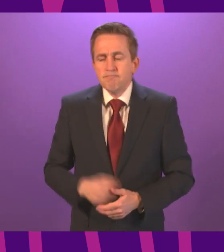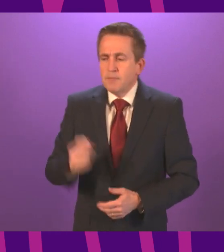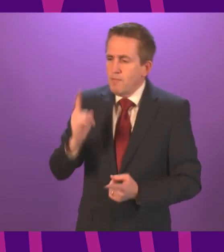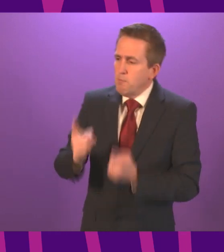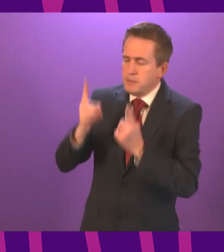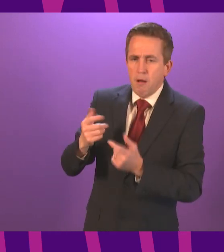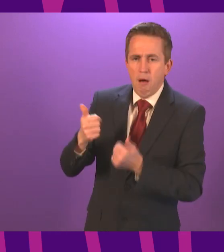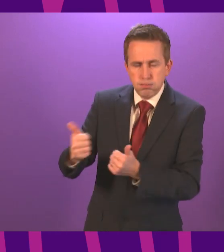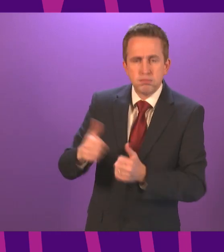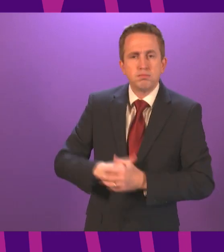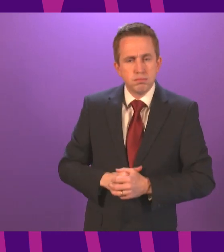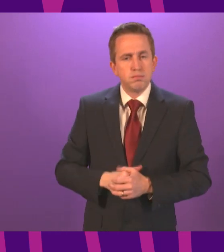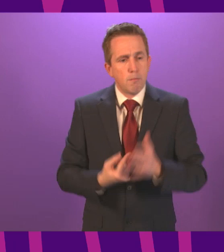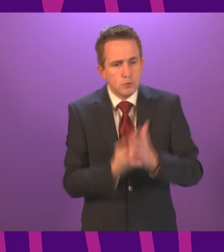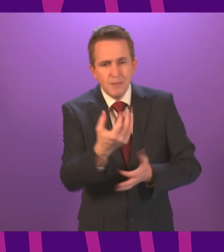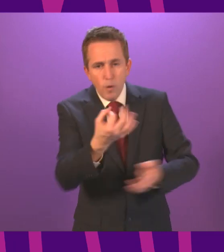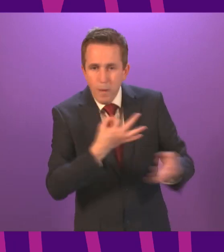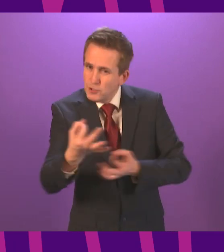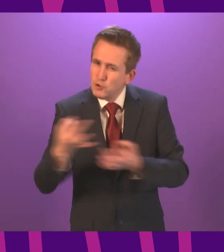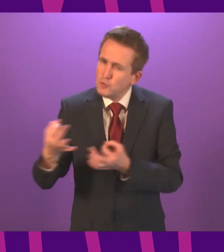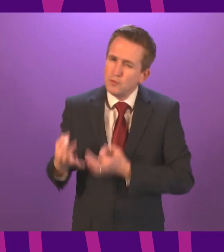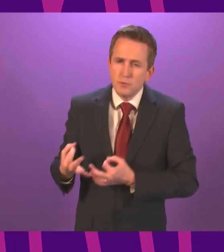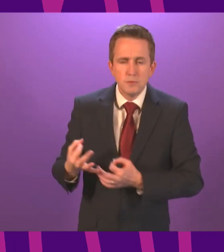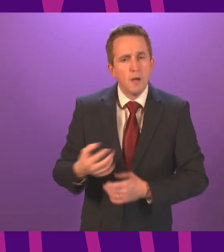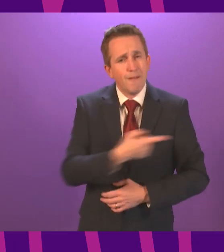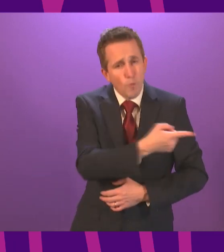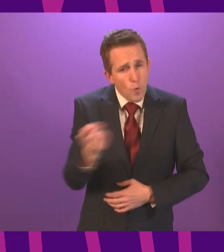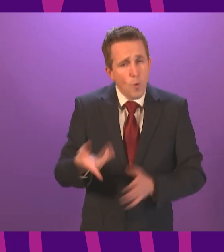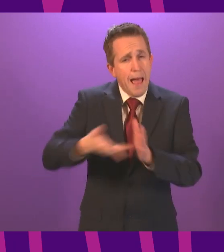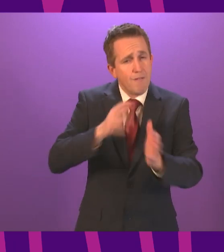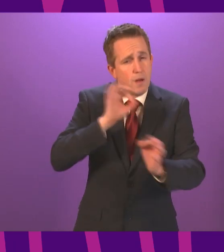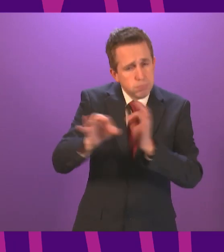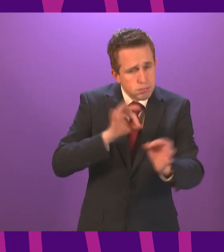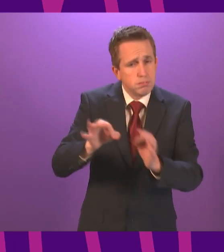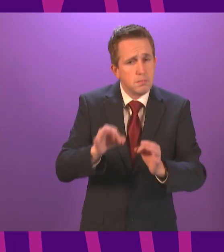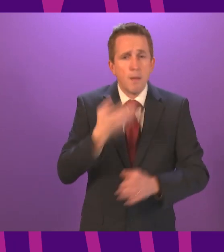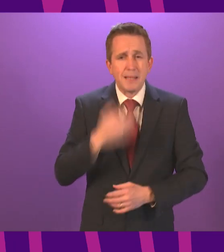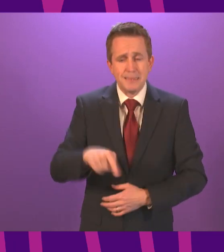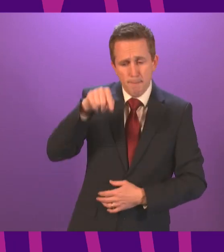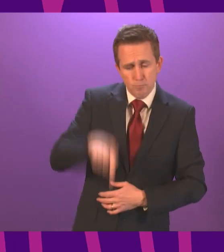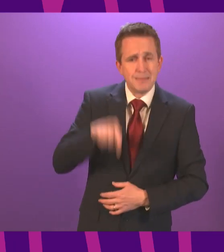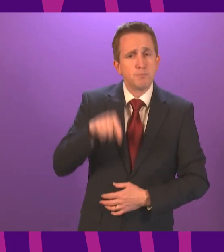I encourage all members who wish to ask a supplementary question to press their request-to-speak button as soon as possible.